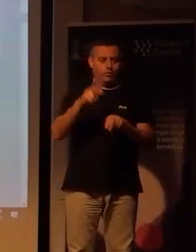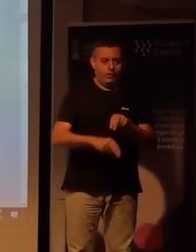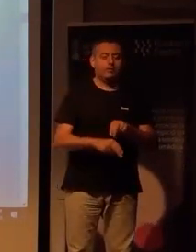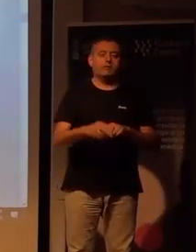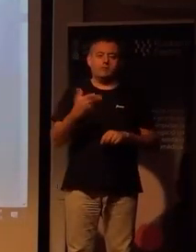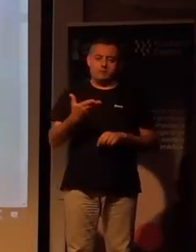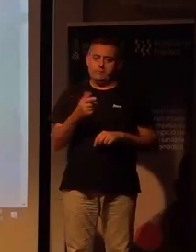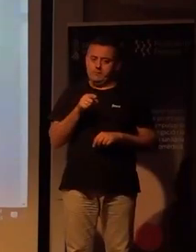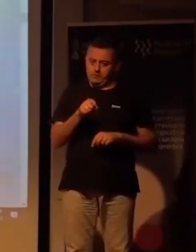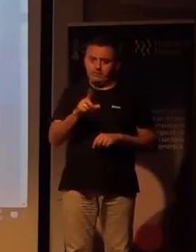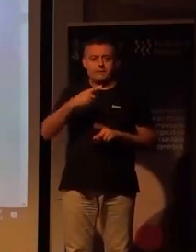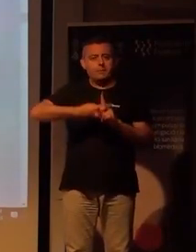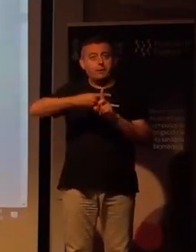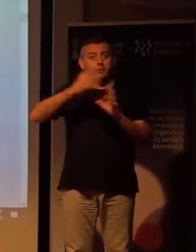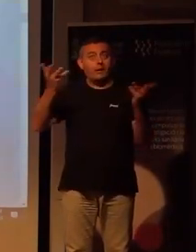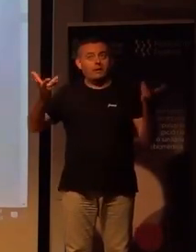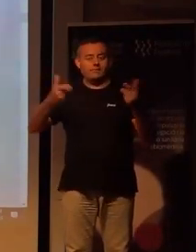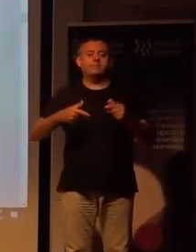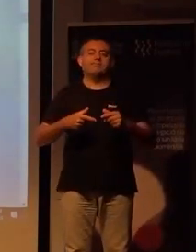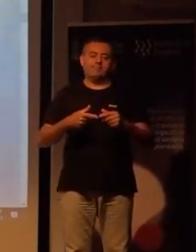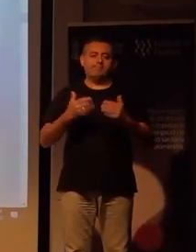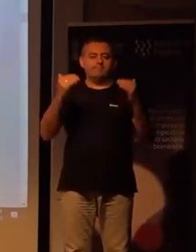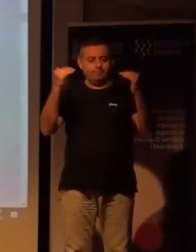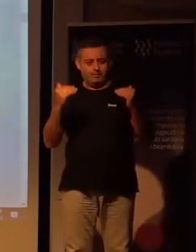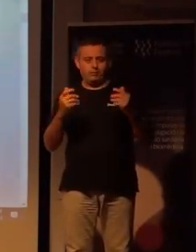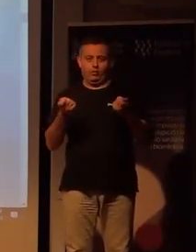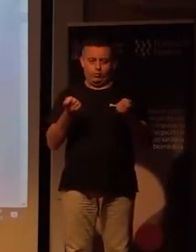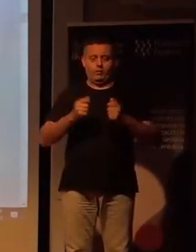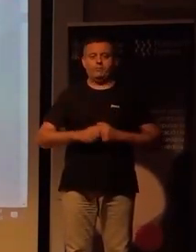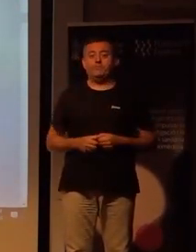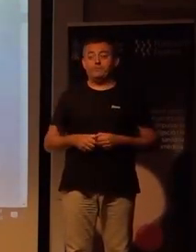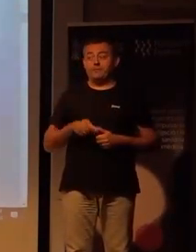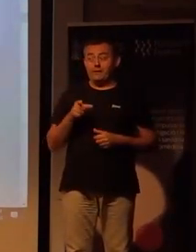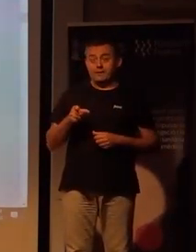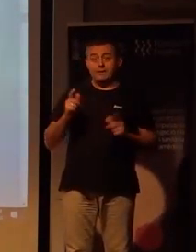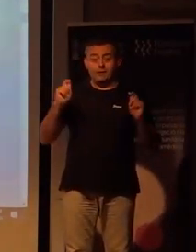and that is why these nature-based solutions were super famous.